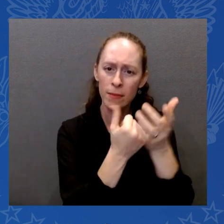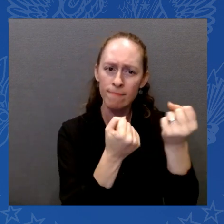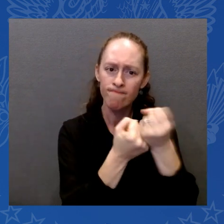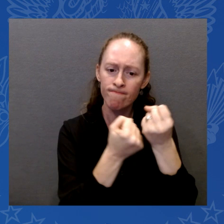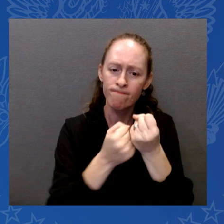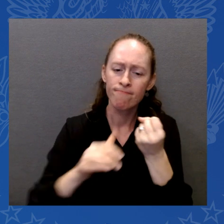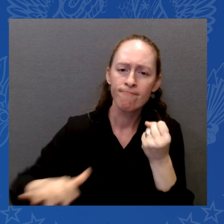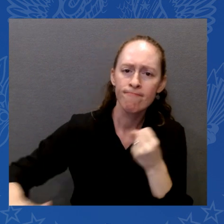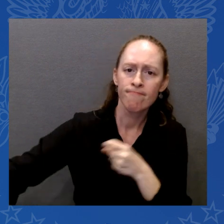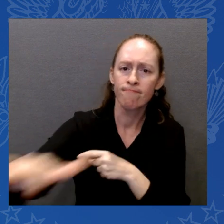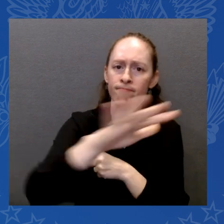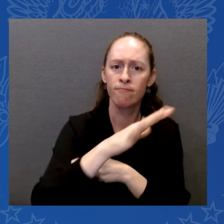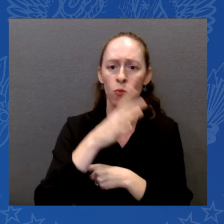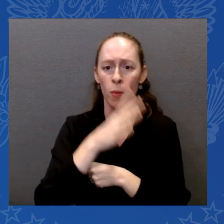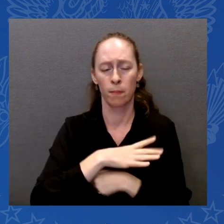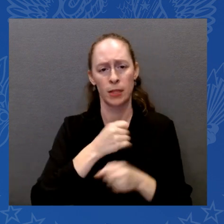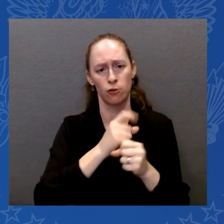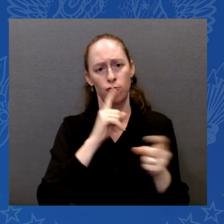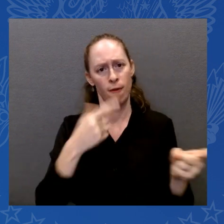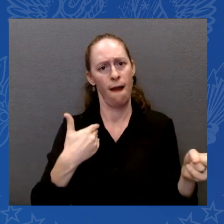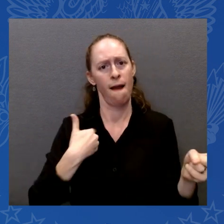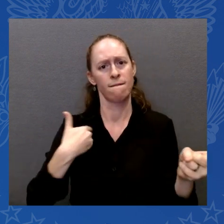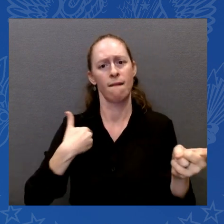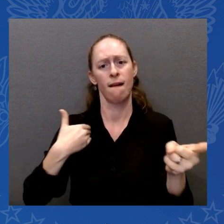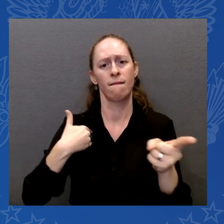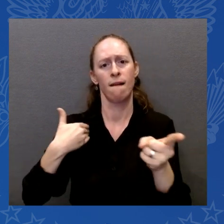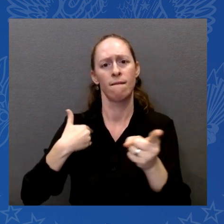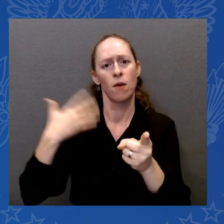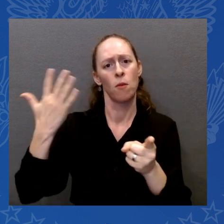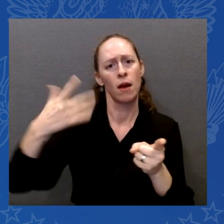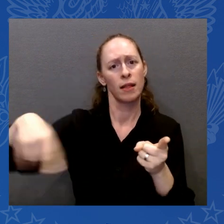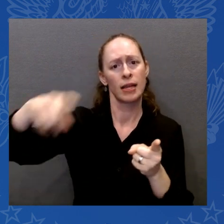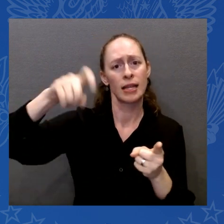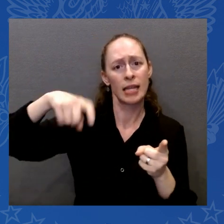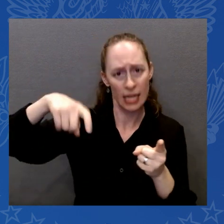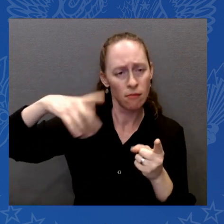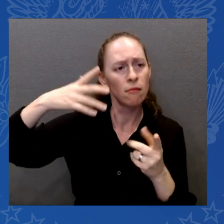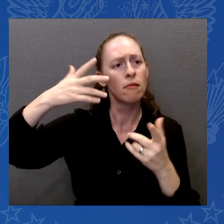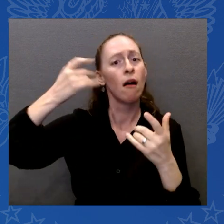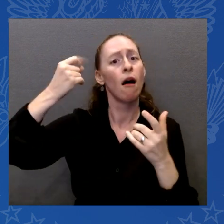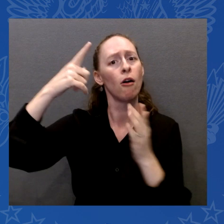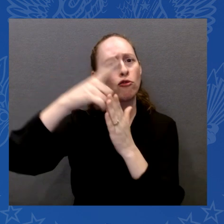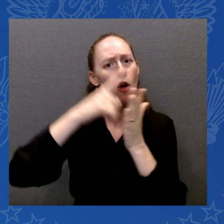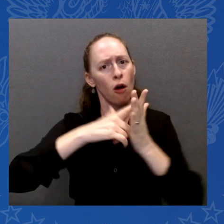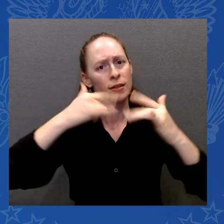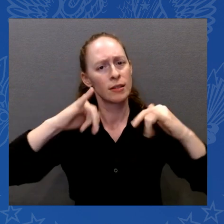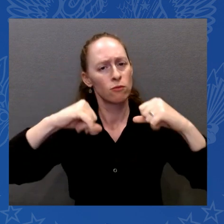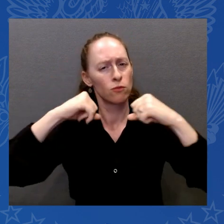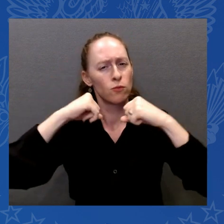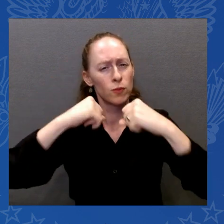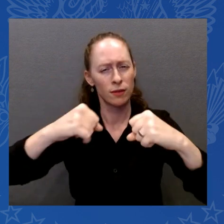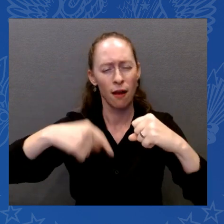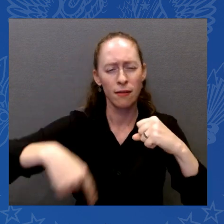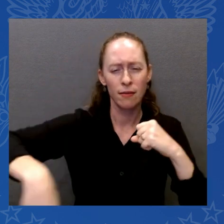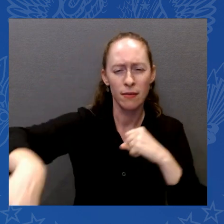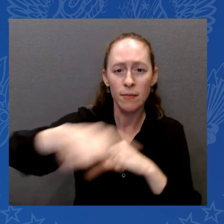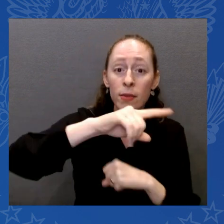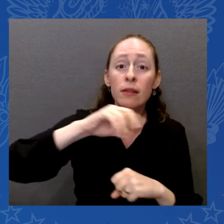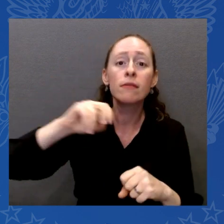and that our administration, through our agencies, can provide to assist them to have access to the care they need and deserve.